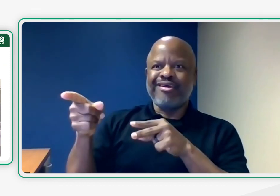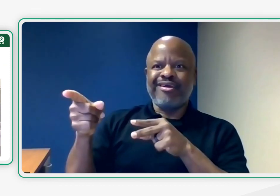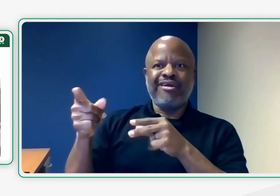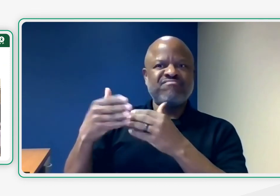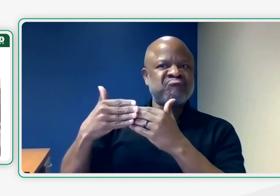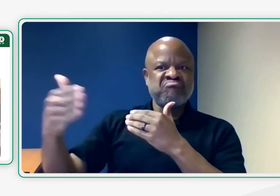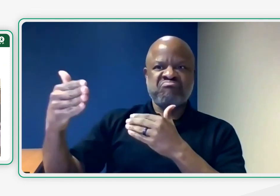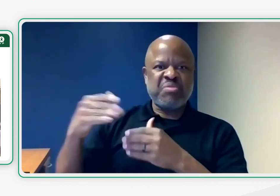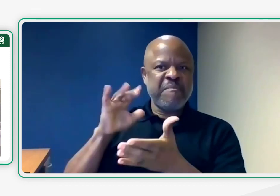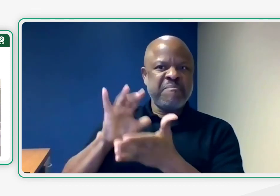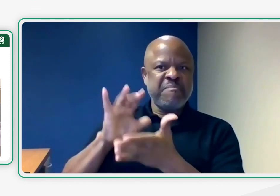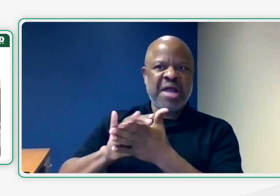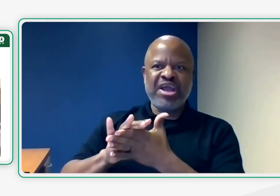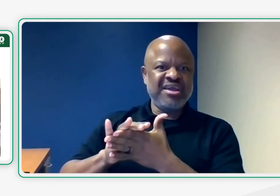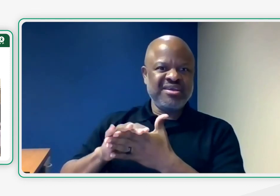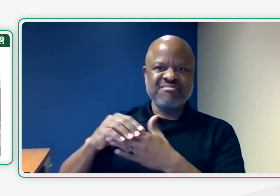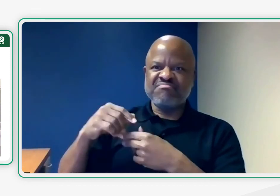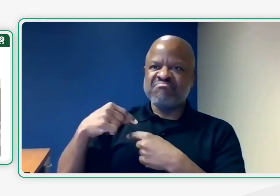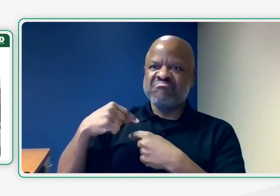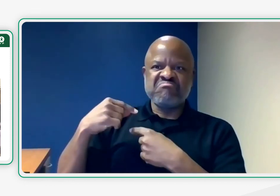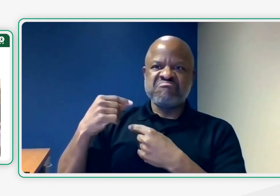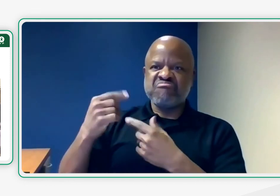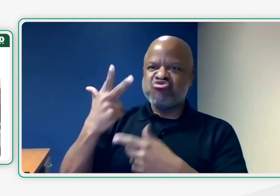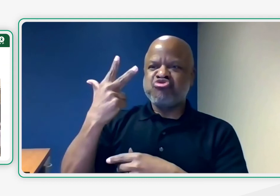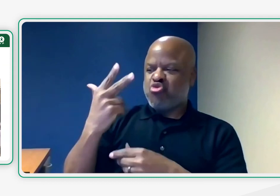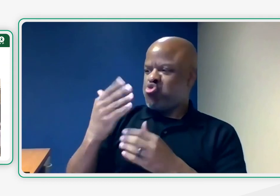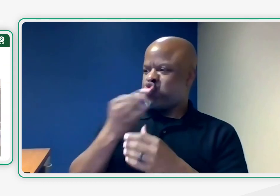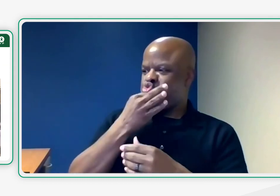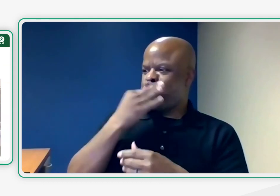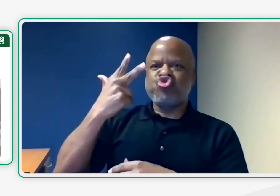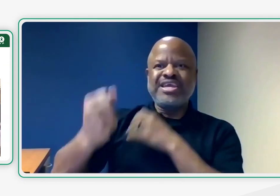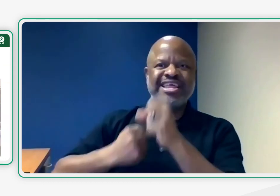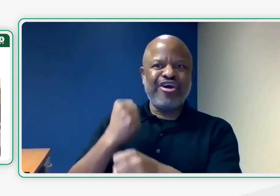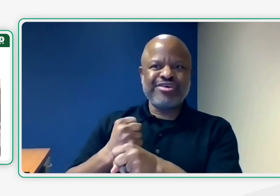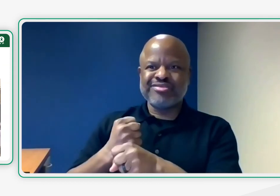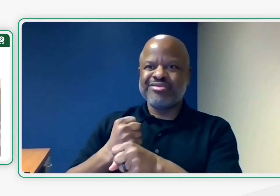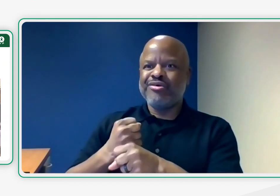and that influenced how the two of us met. And then, from then on, we got married.